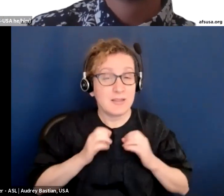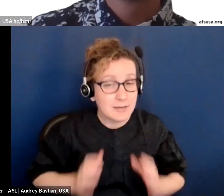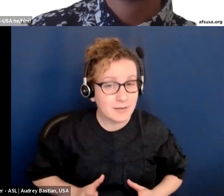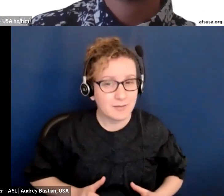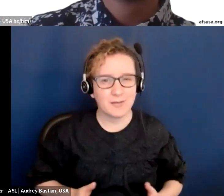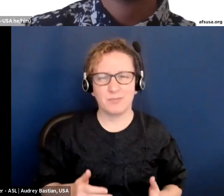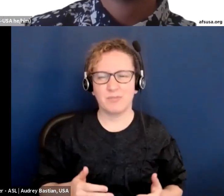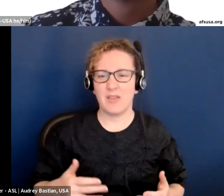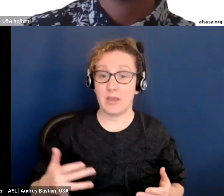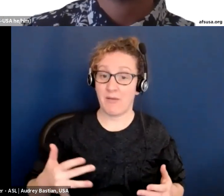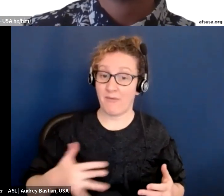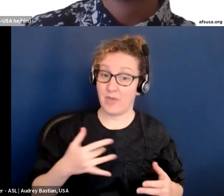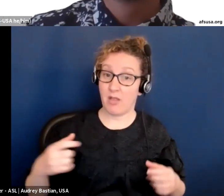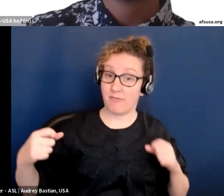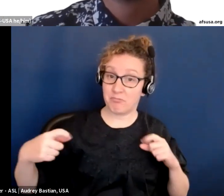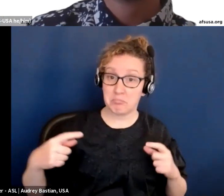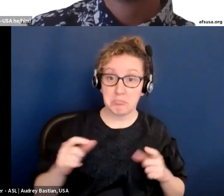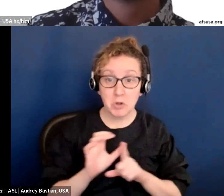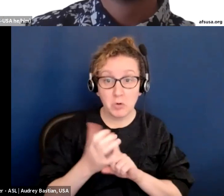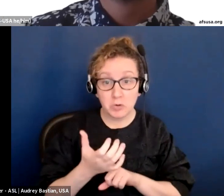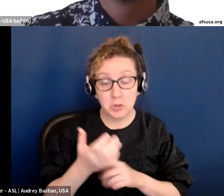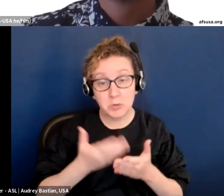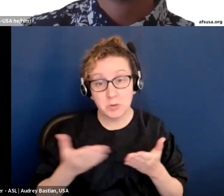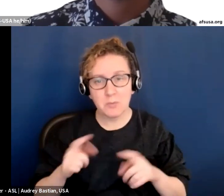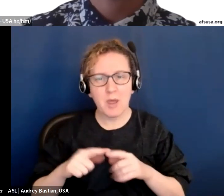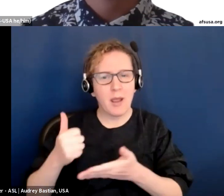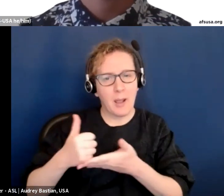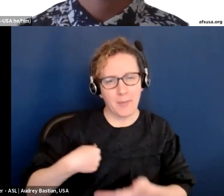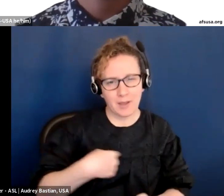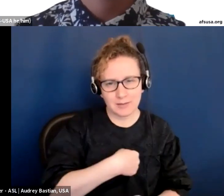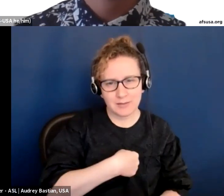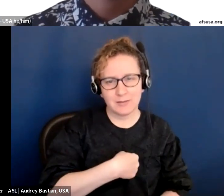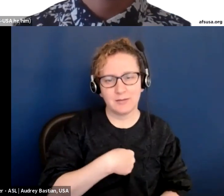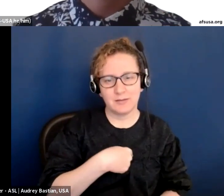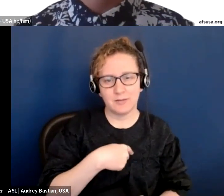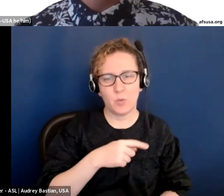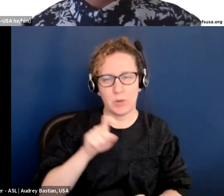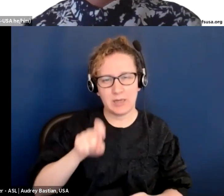of the culture and resources, but also help us when we needed actual connections. Say